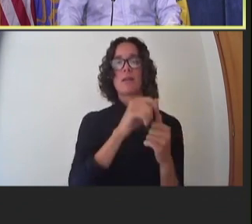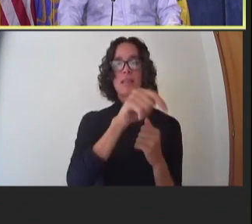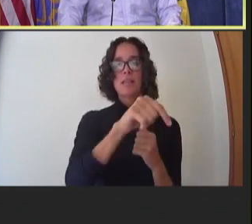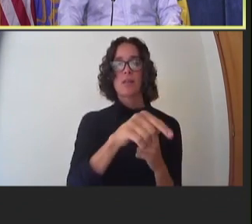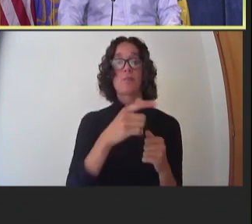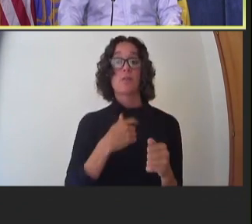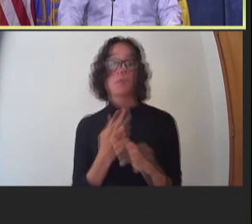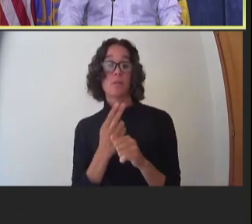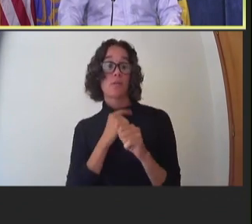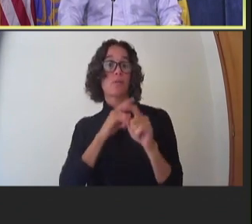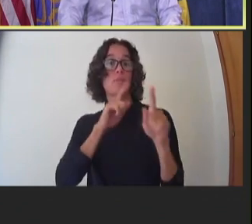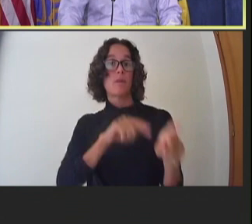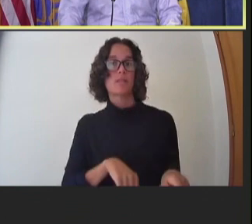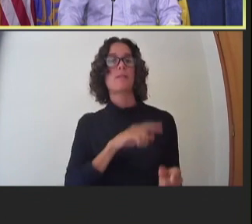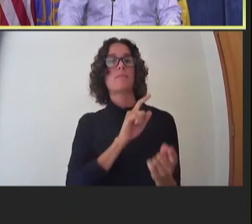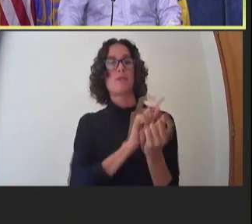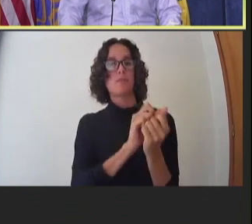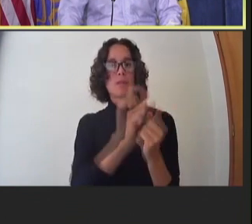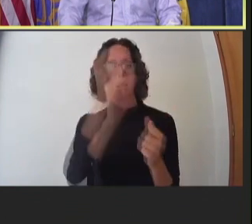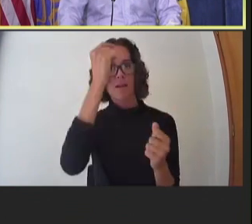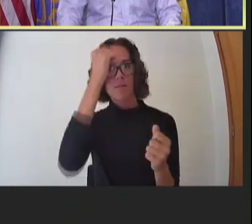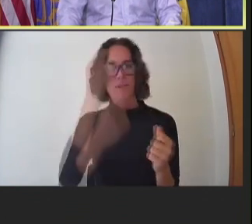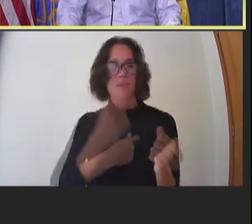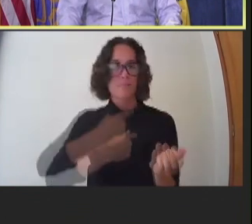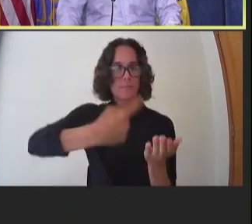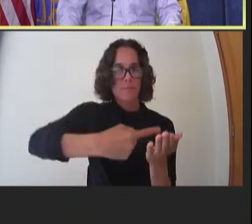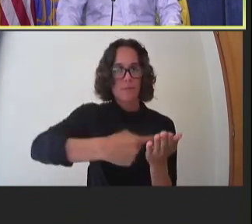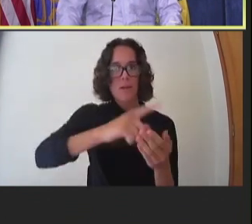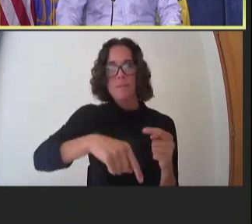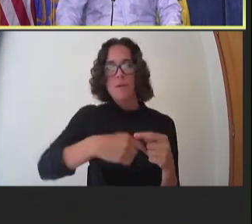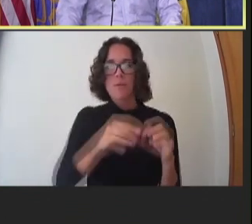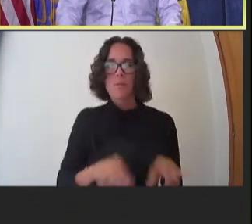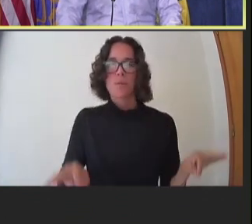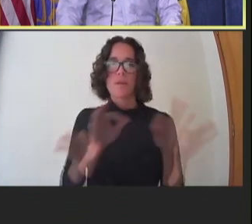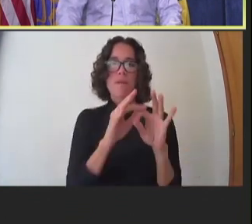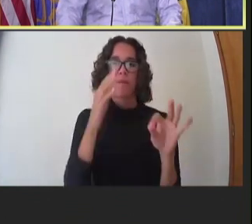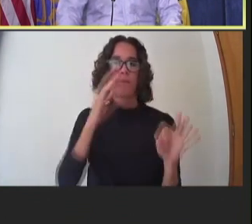the importance of continued vaccination for mpox. So, that's all I was coming here to talk about,